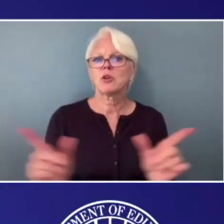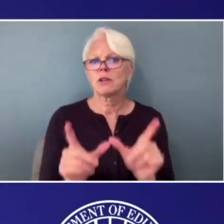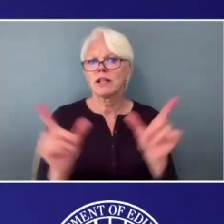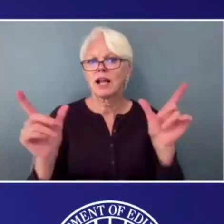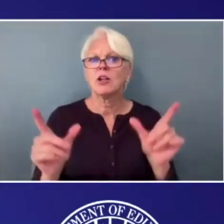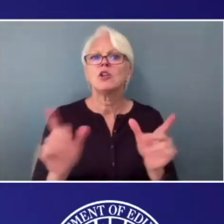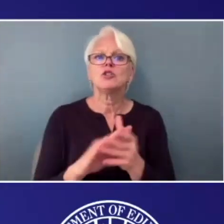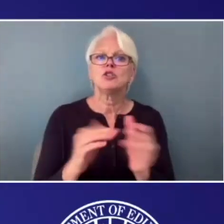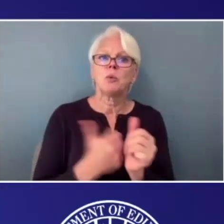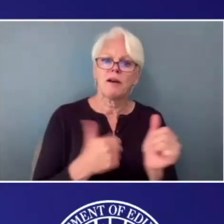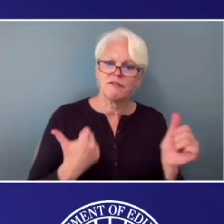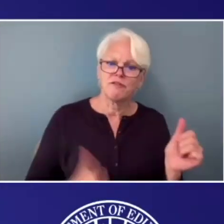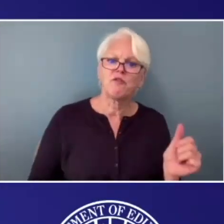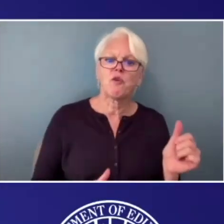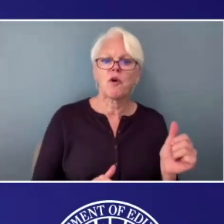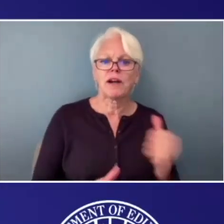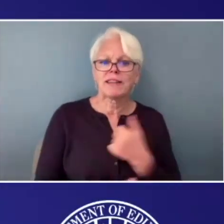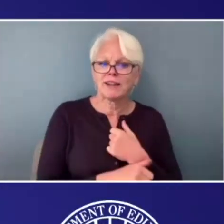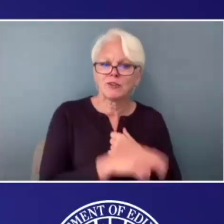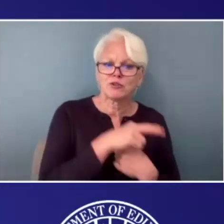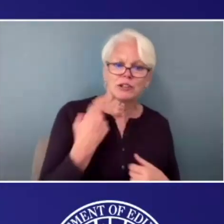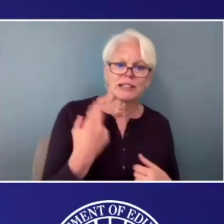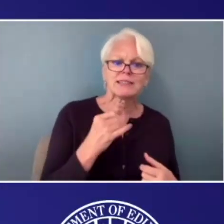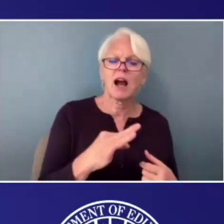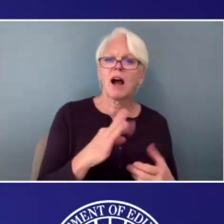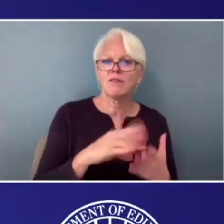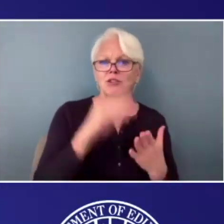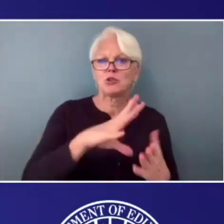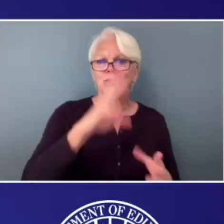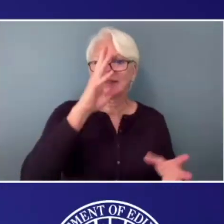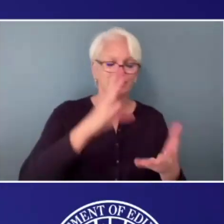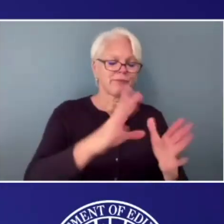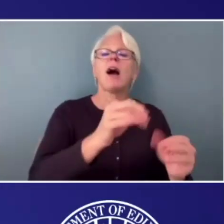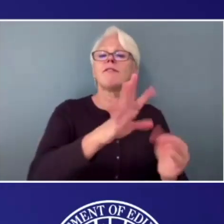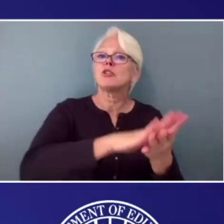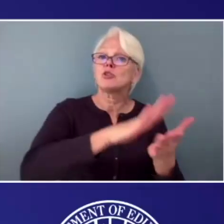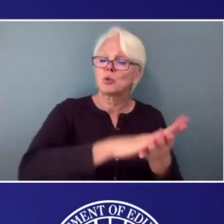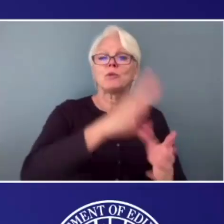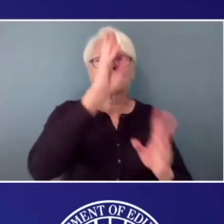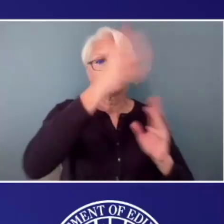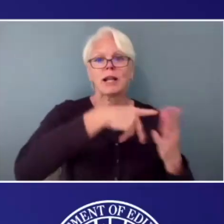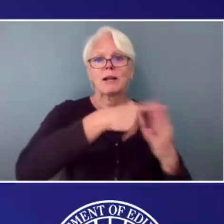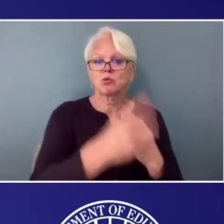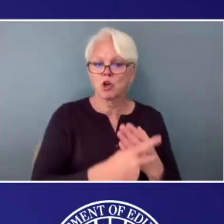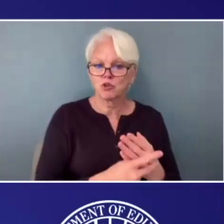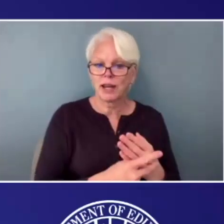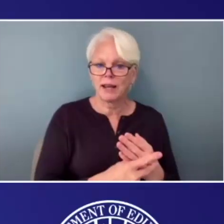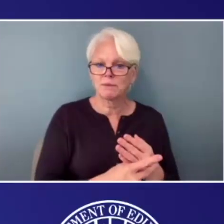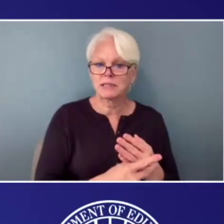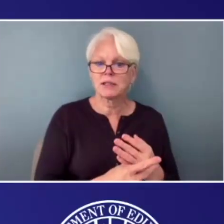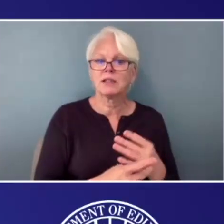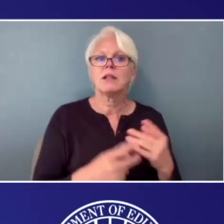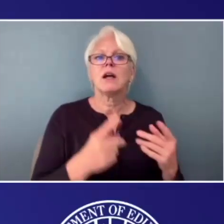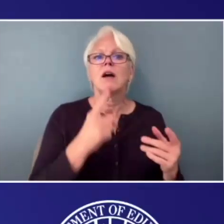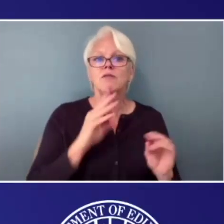a lot of programs in one year, or alternatively, designating programs that are clearly academic graduate programs from